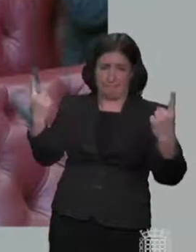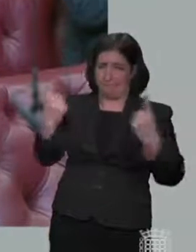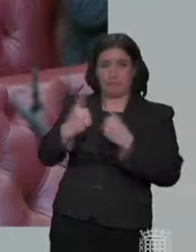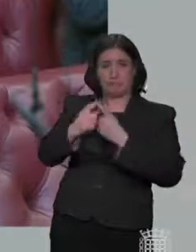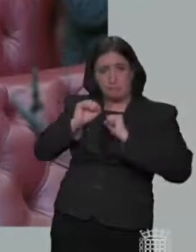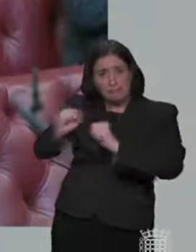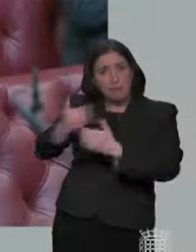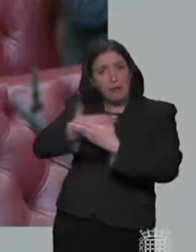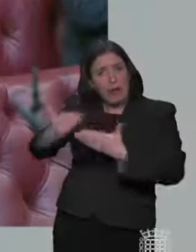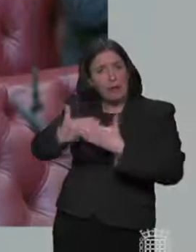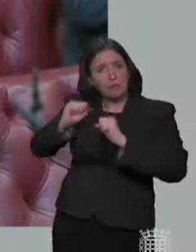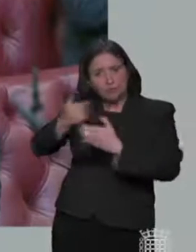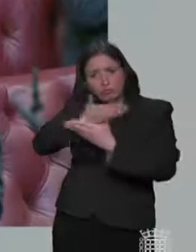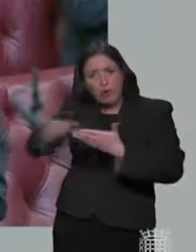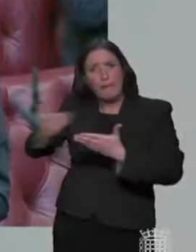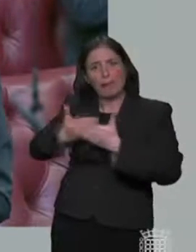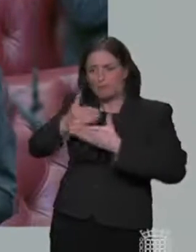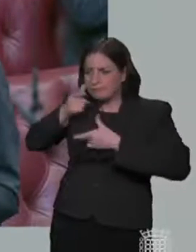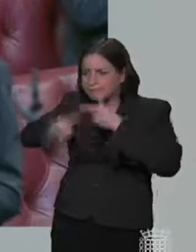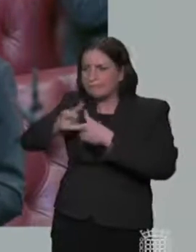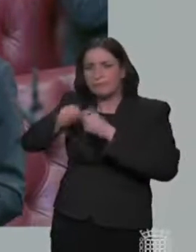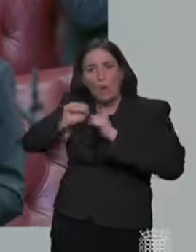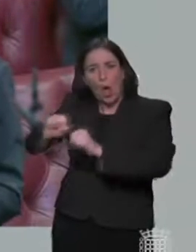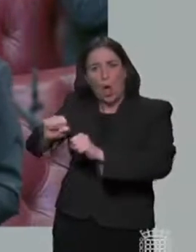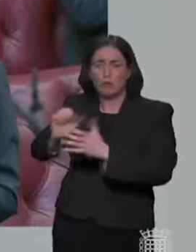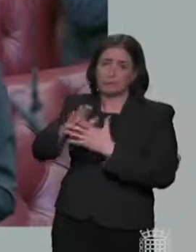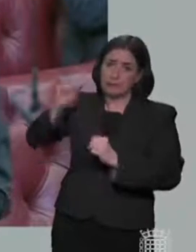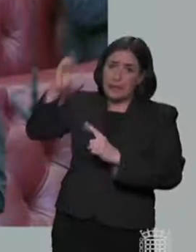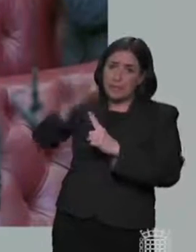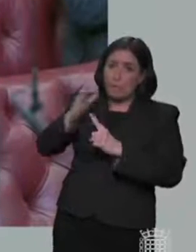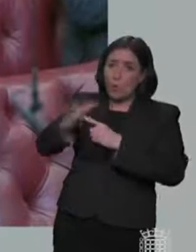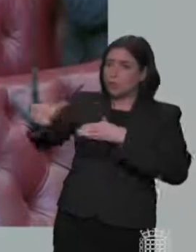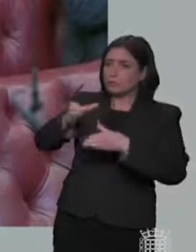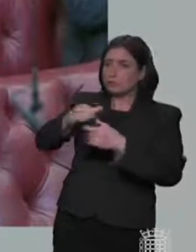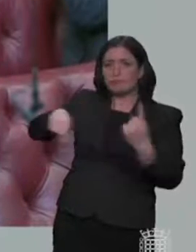far more properly trained interpreters who can fulfill the promise this bill affords and it is